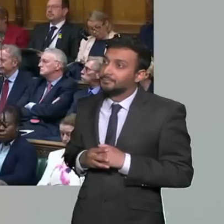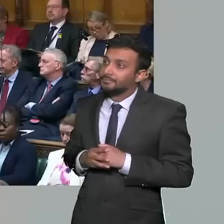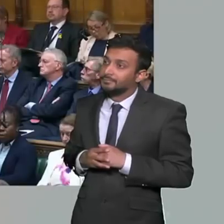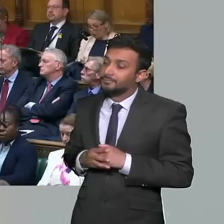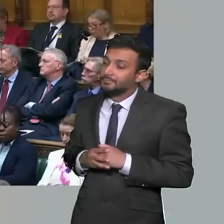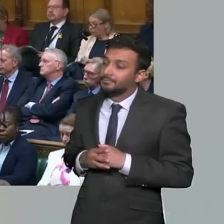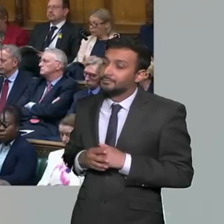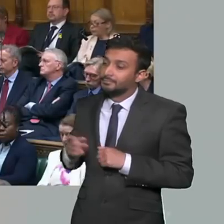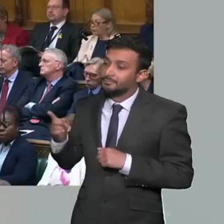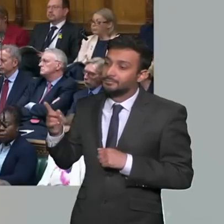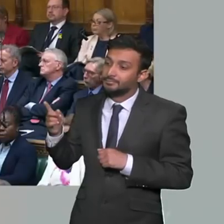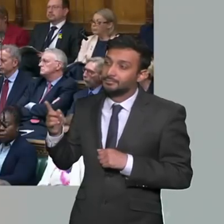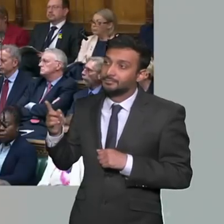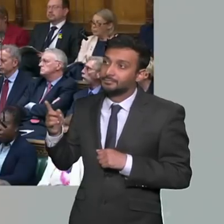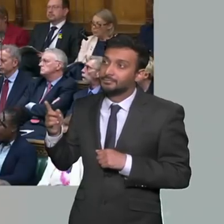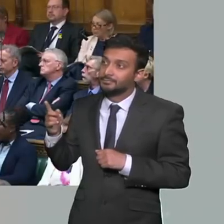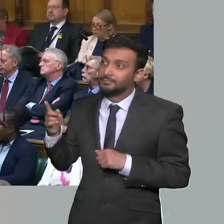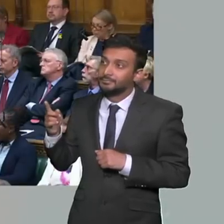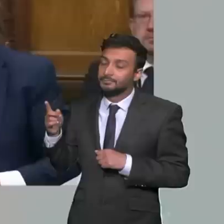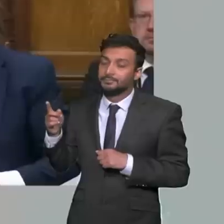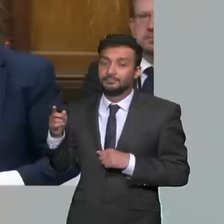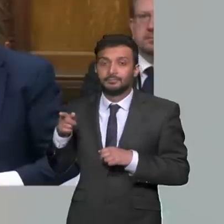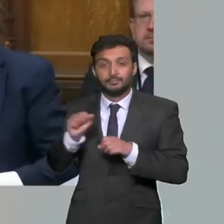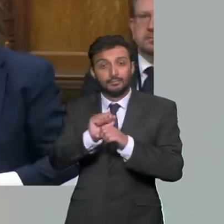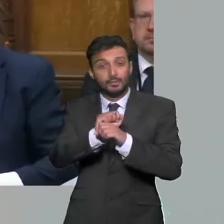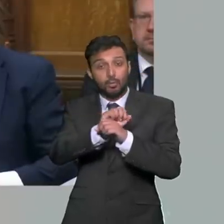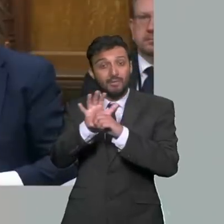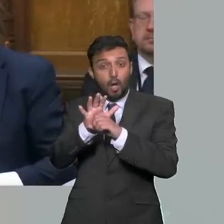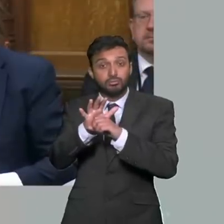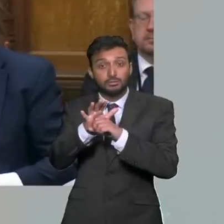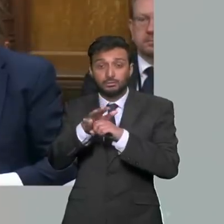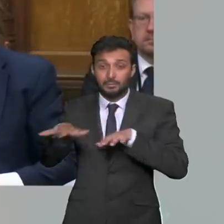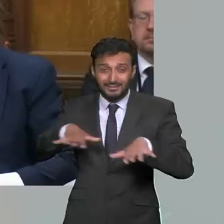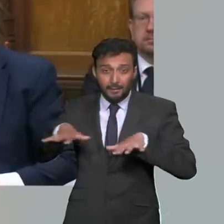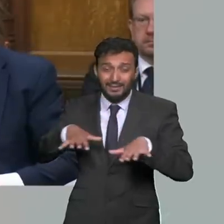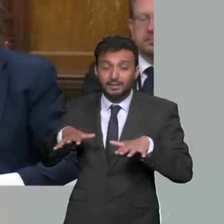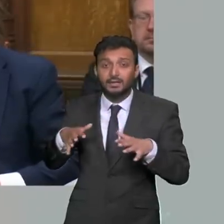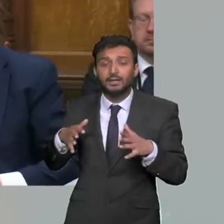Under cover of the pandemic we have seen a massive shift in wealth from the poorest to the richest.